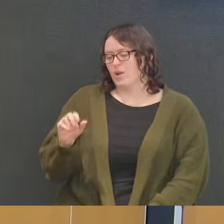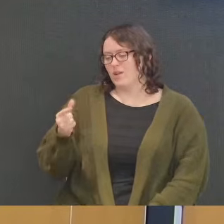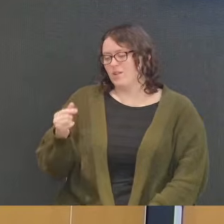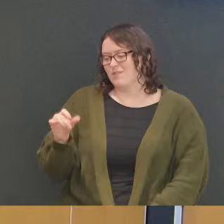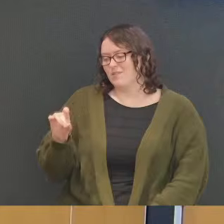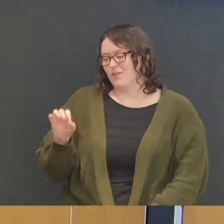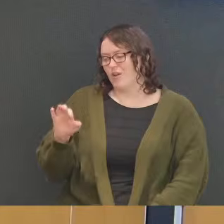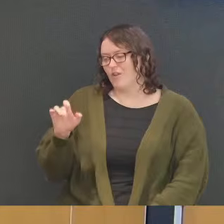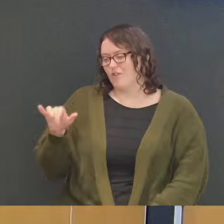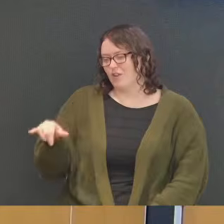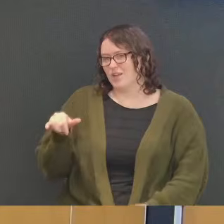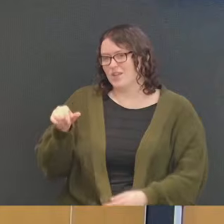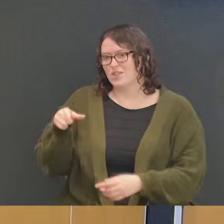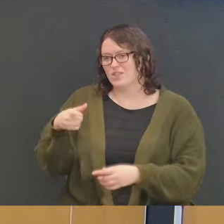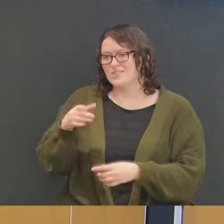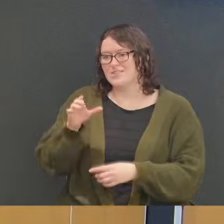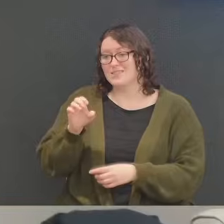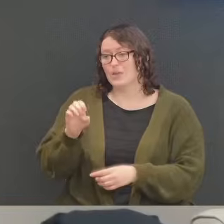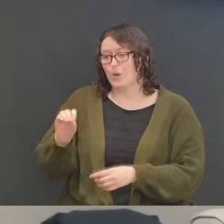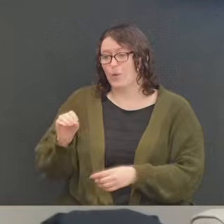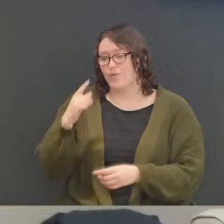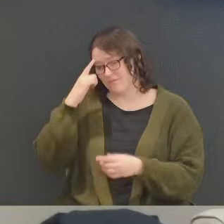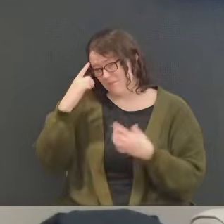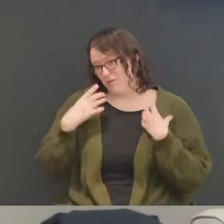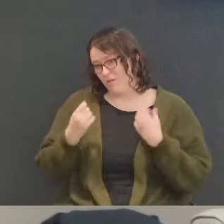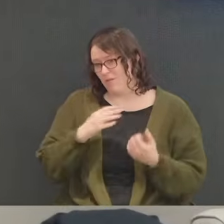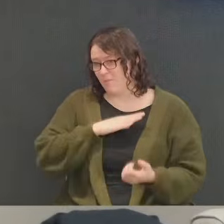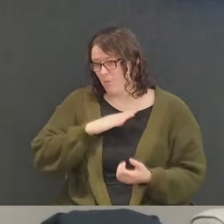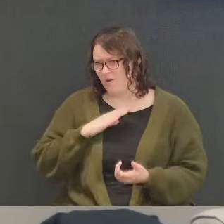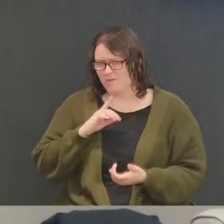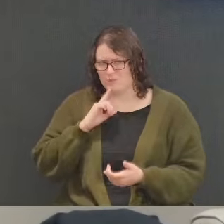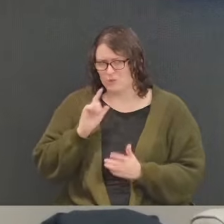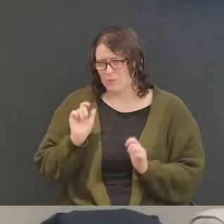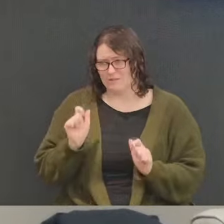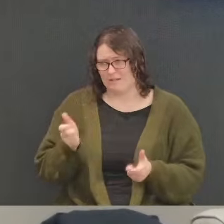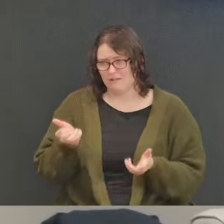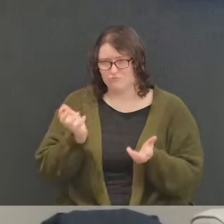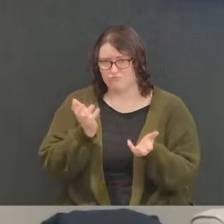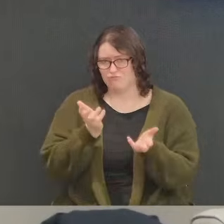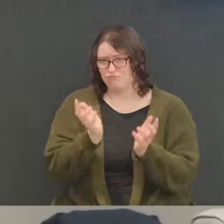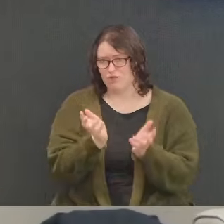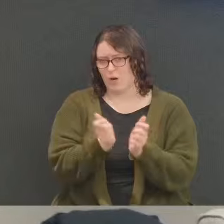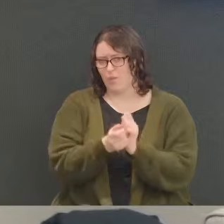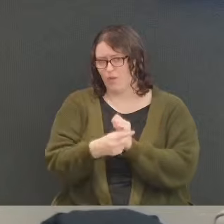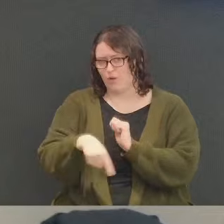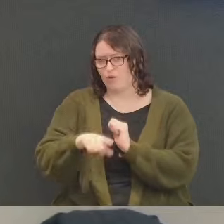of the mental health board. I'm sure we can talk to her about also coming in for some